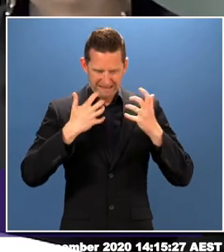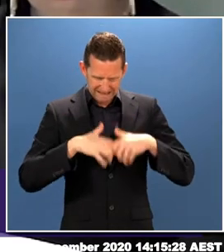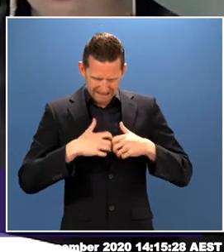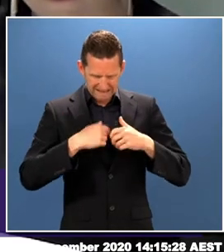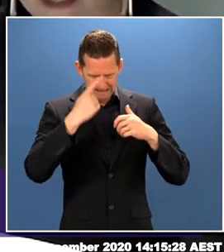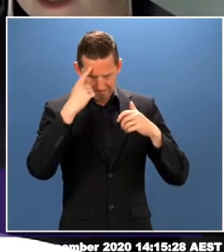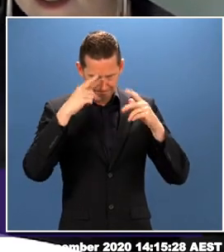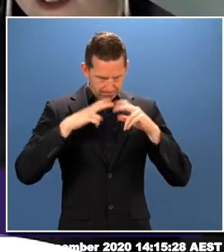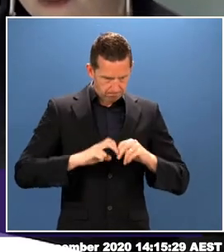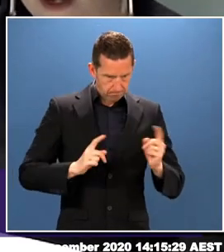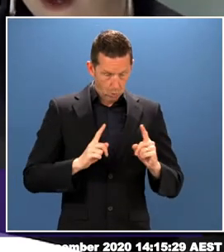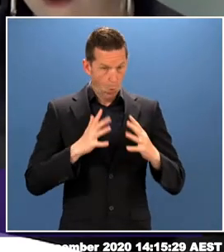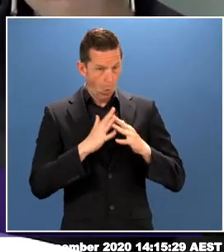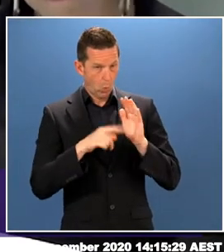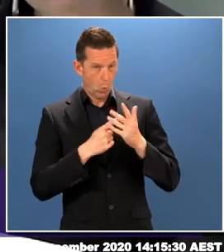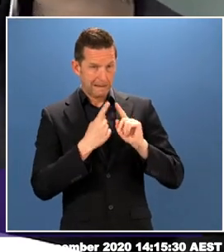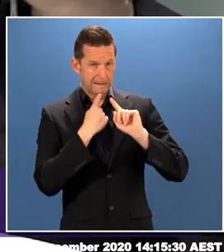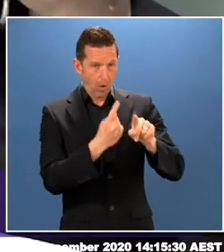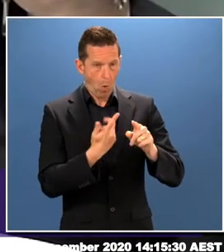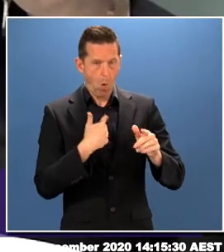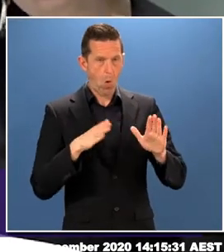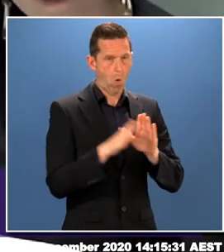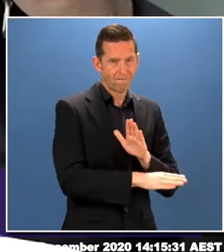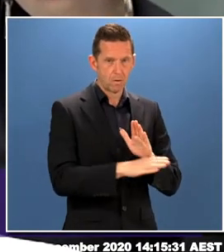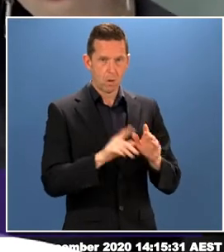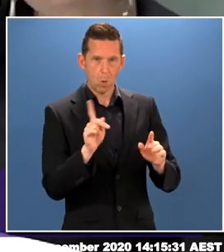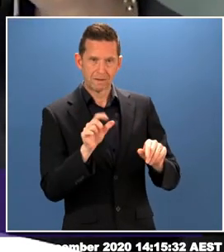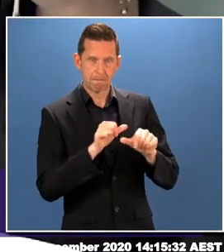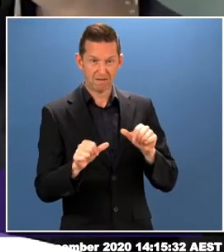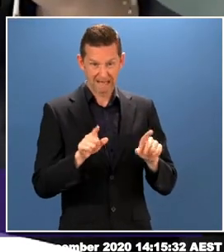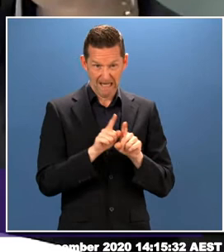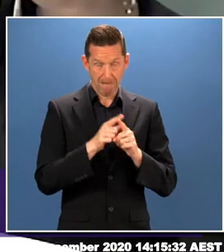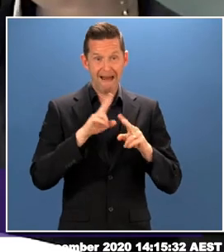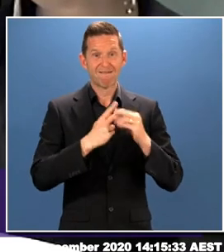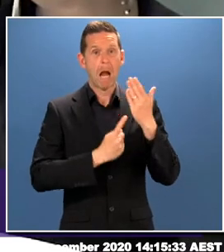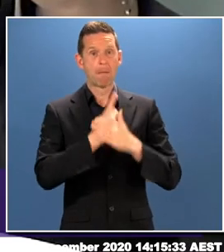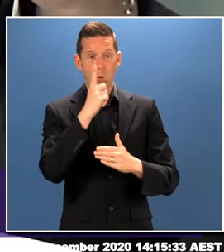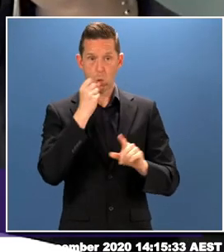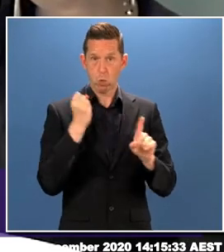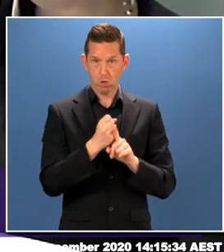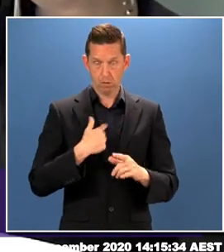that goes into just really showing up at work. Thank you.